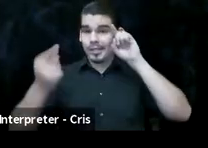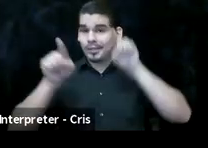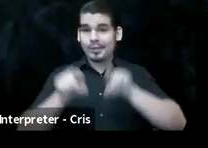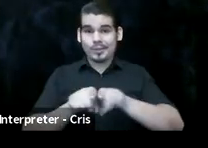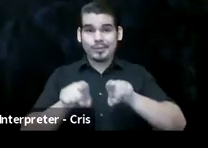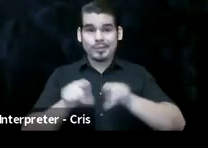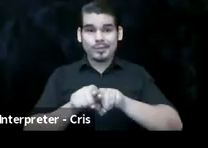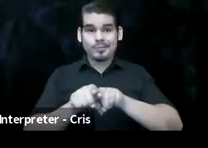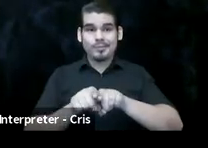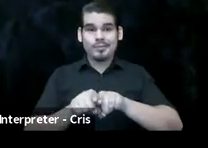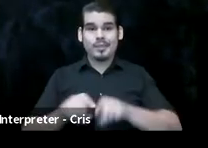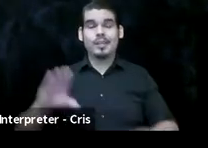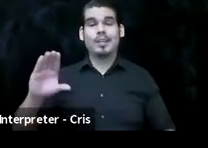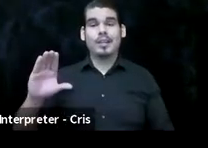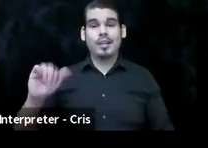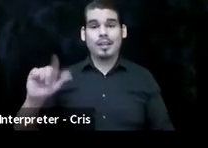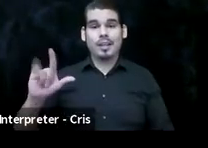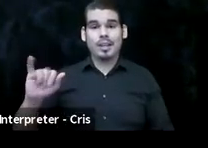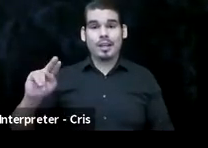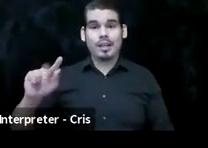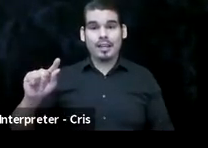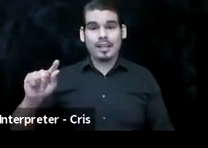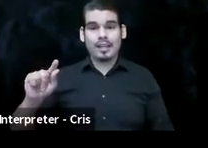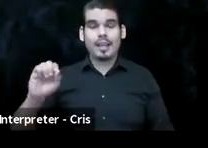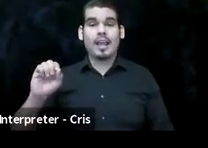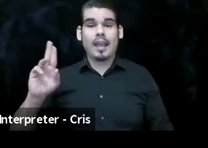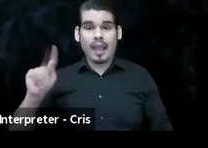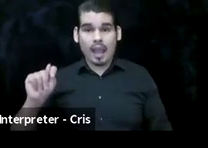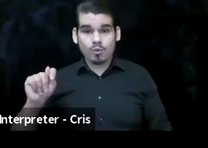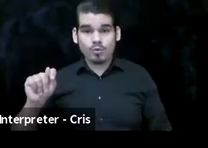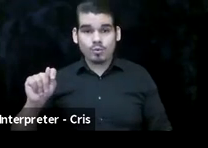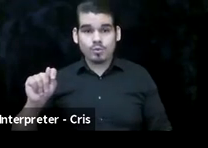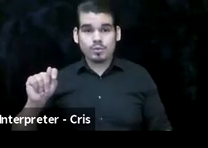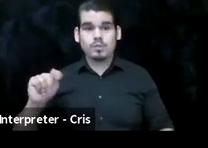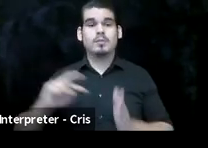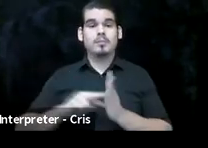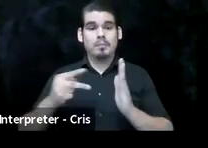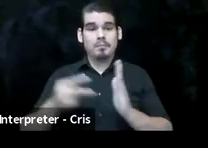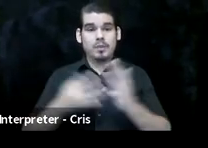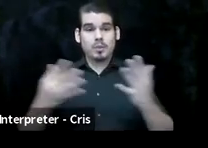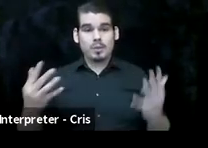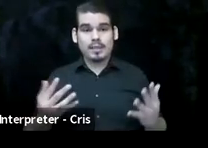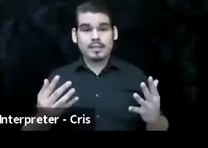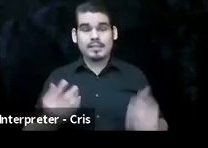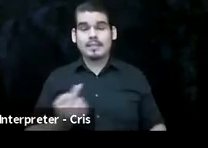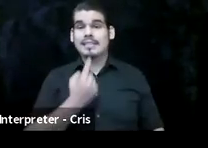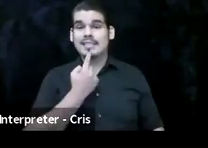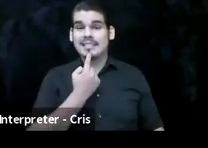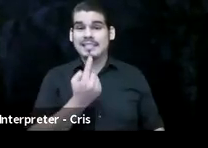RAD Region II: calling out versus calling calling out is saying in that instance the example presented here is what you said about the person not about the idea.